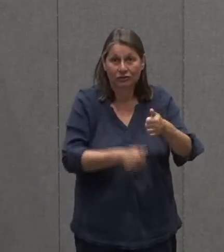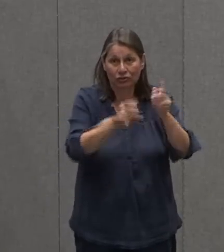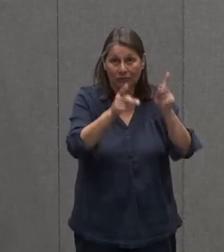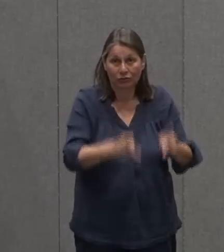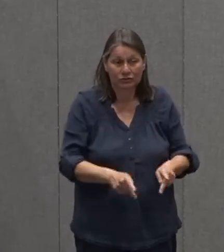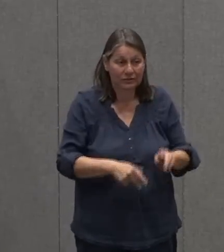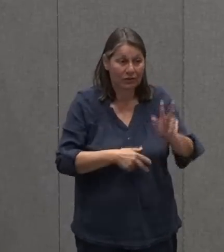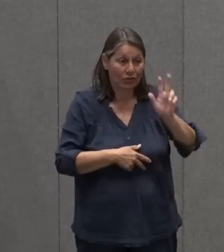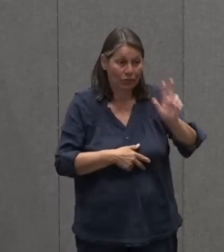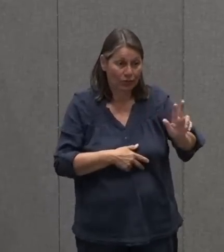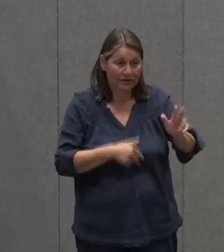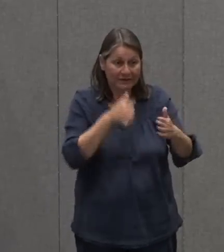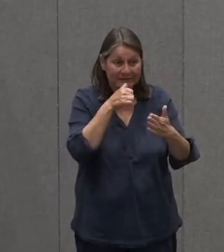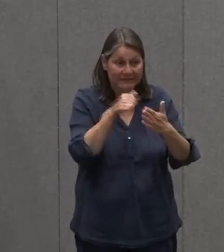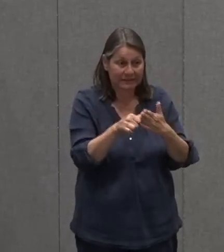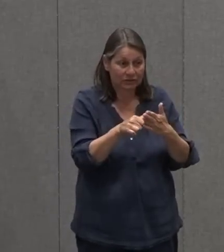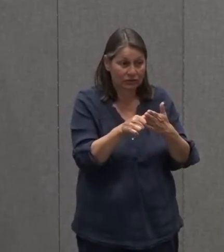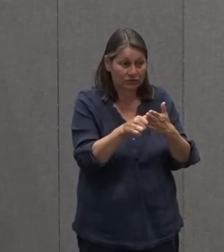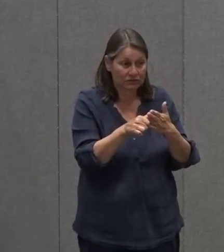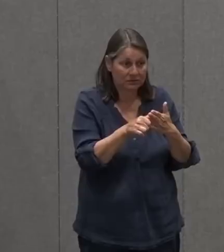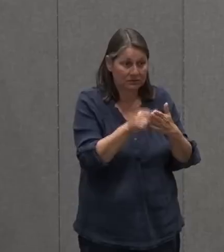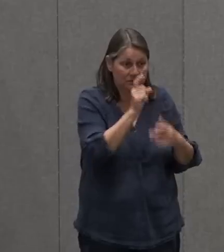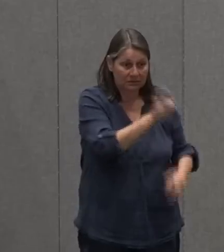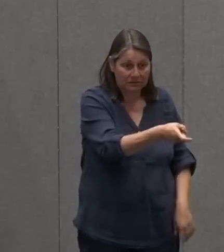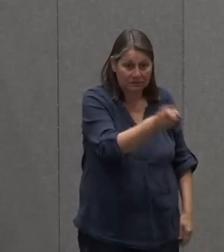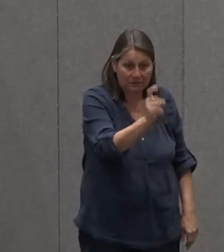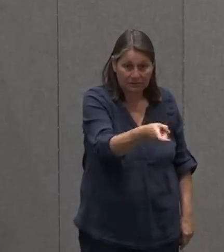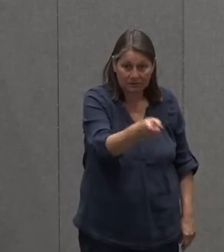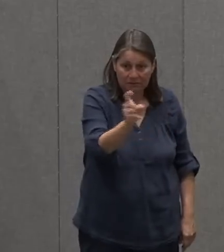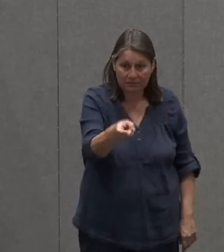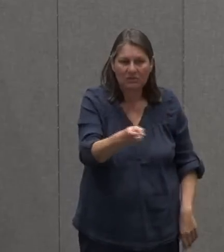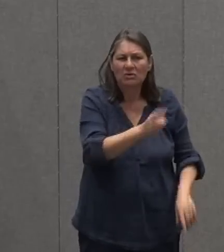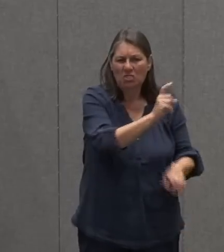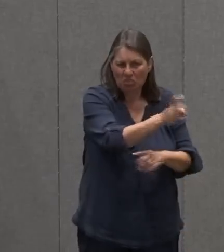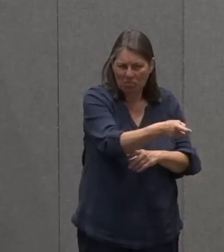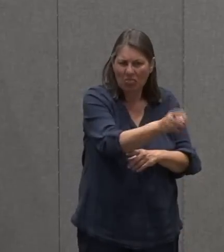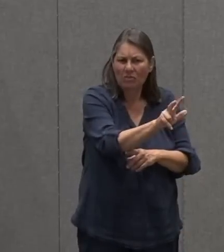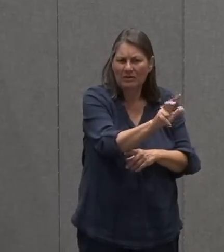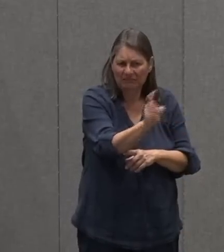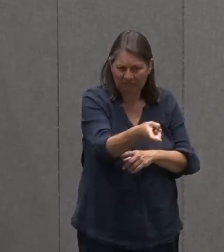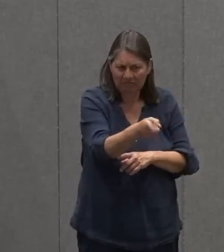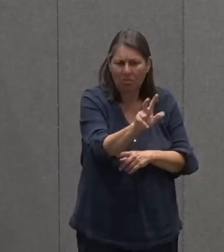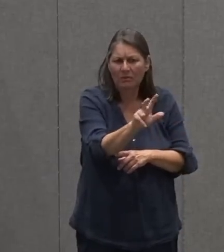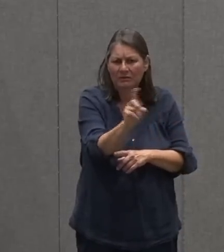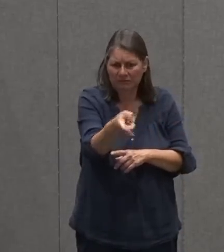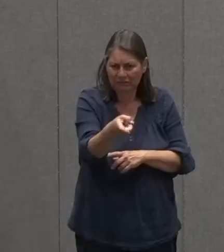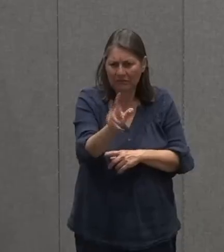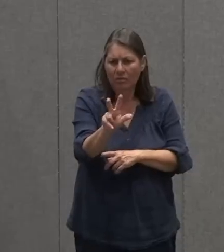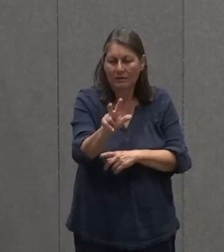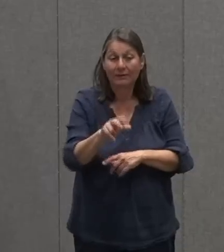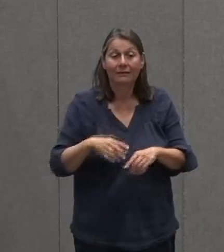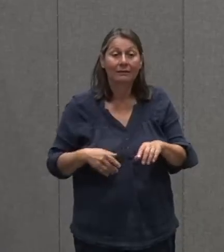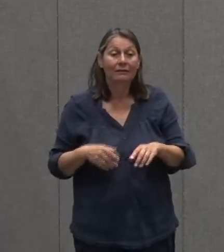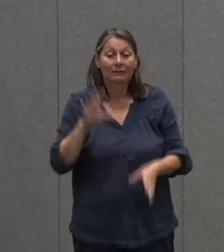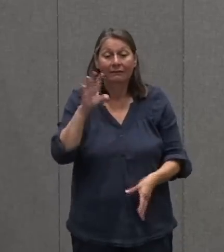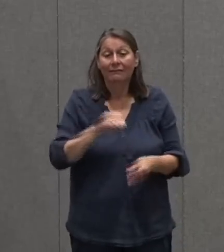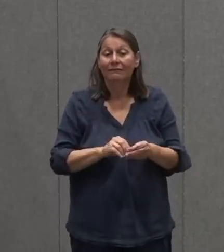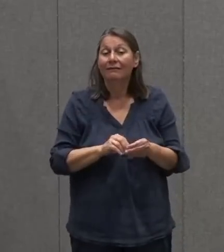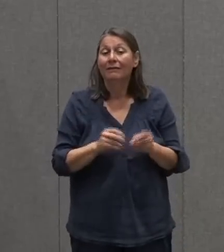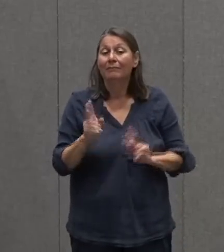You have 19 classmates. How many stickers will you need? Show how you figured it out.